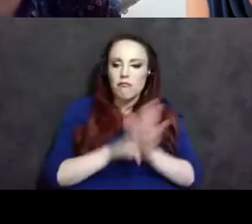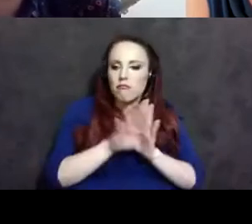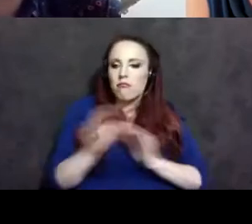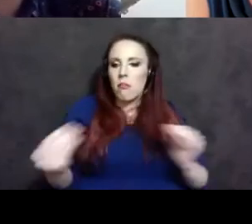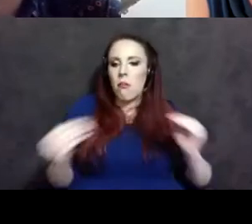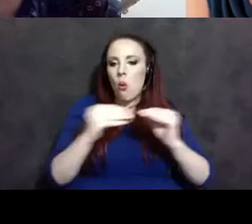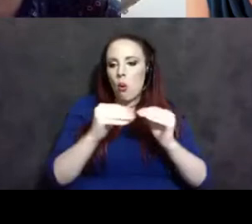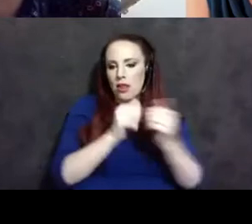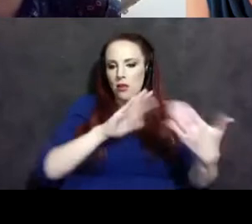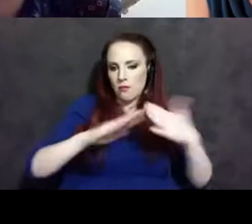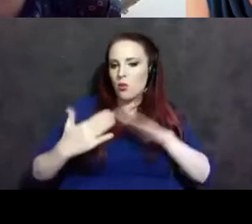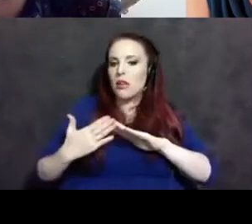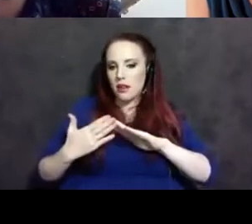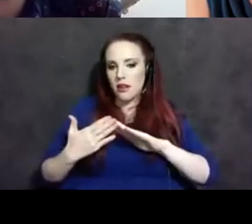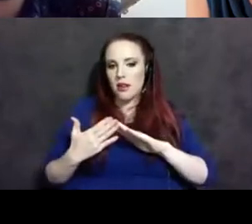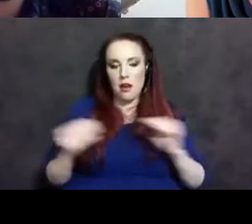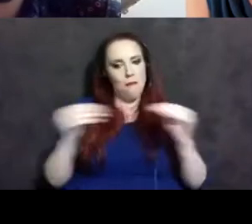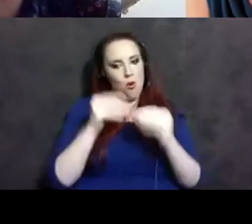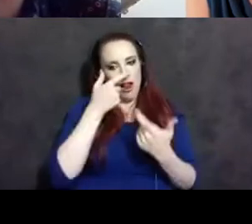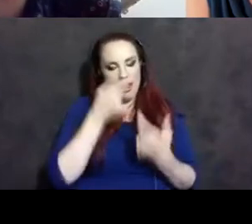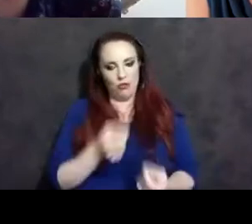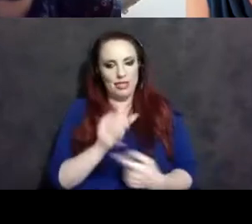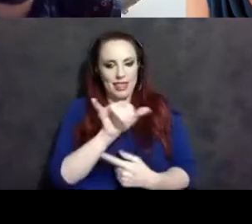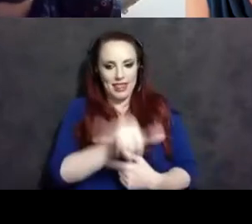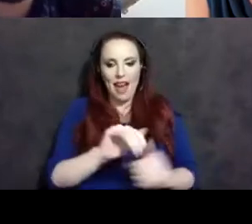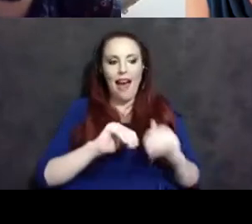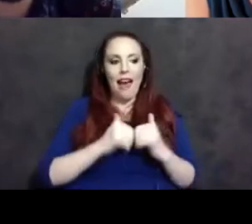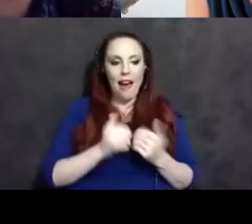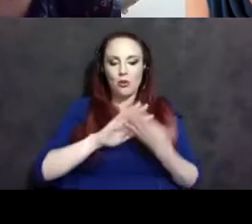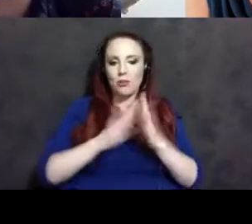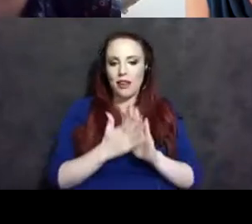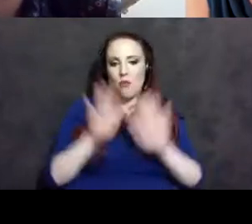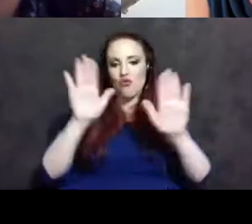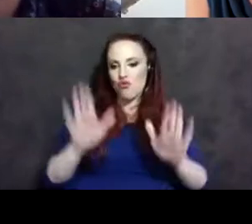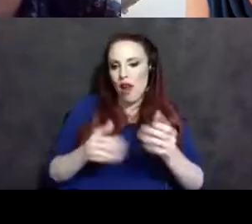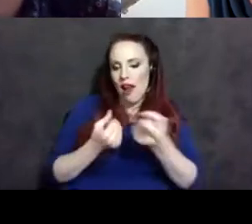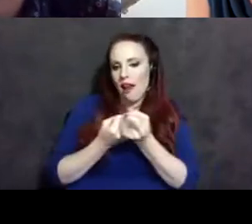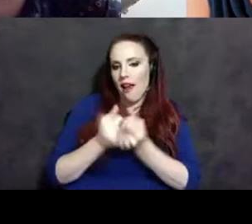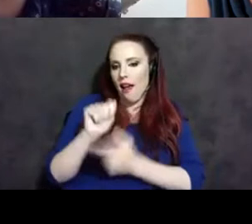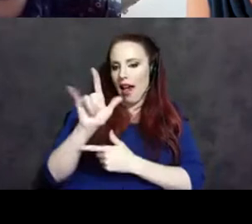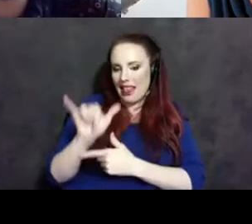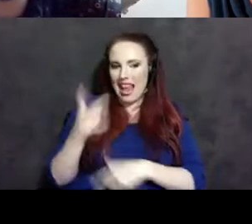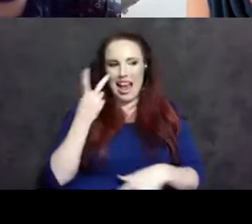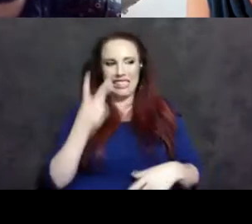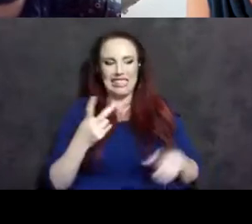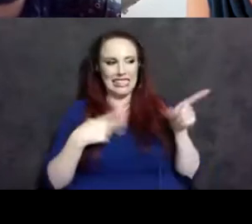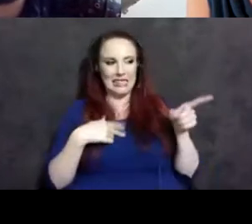So I… I'm very interested in that discussion of where I see the limitation from the work I did.